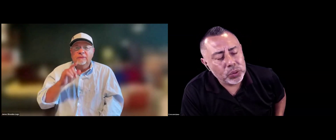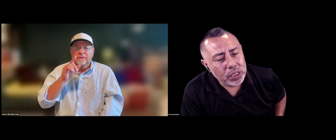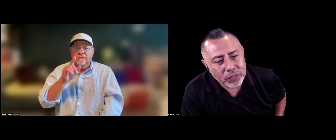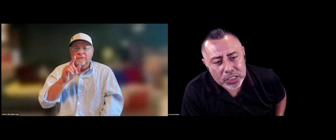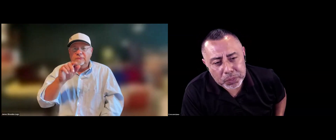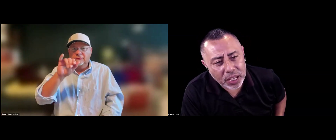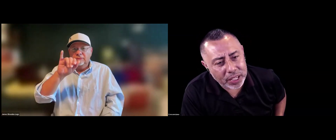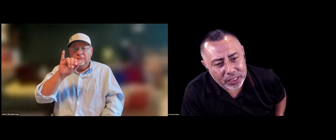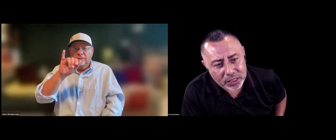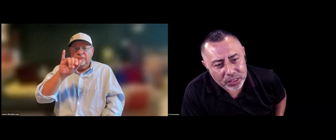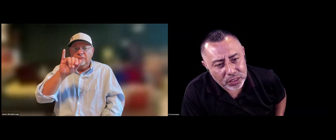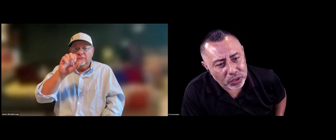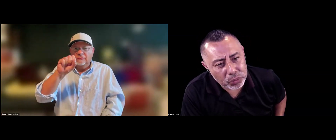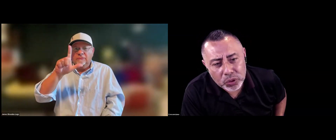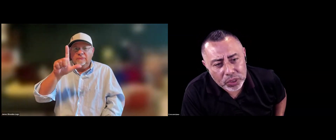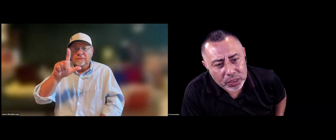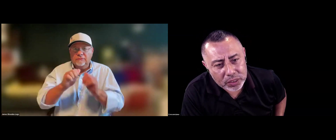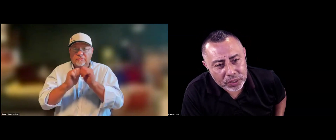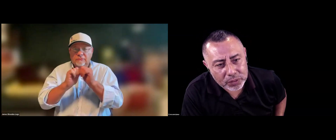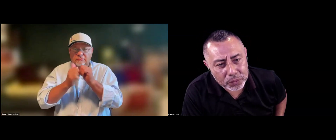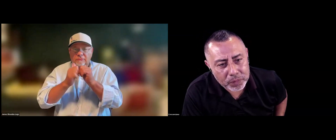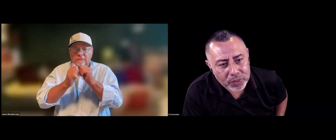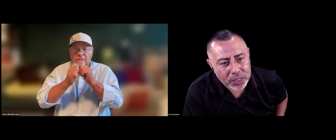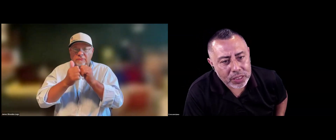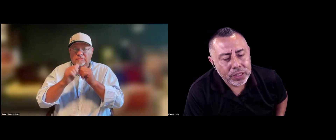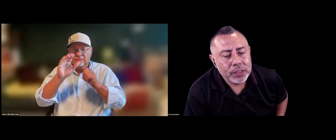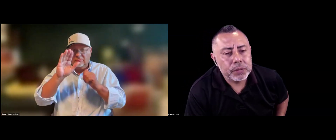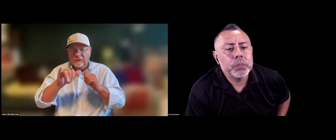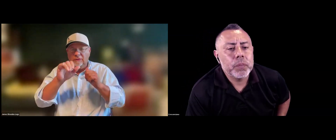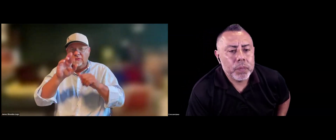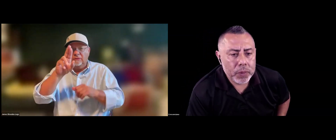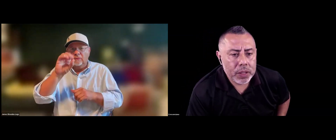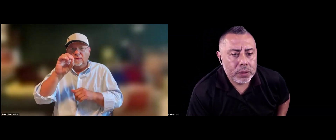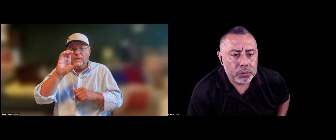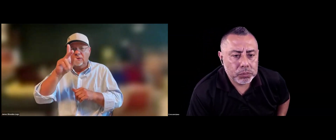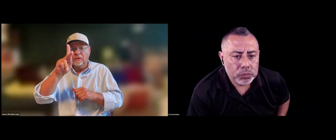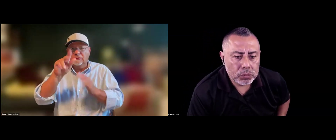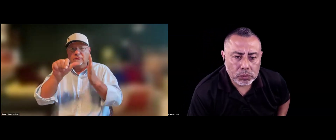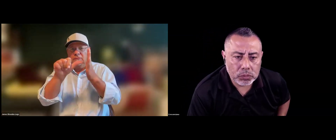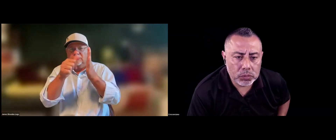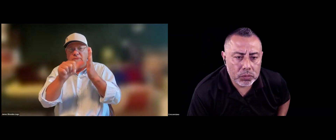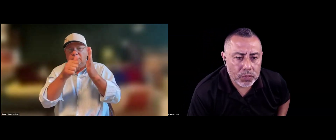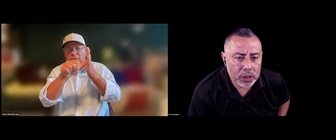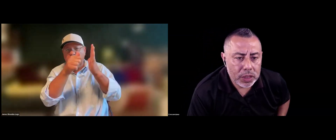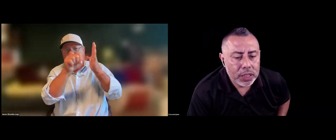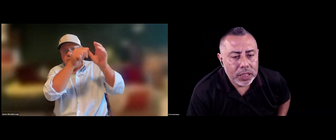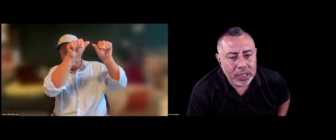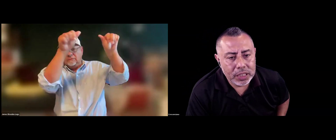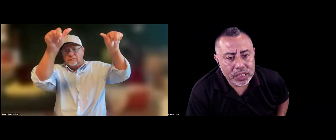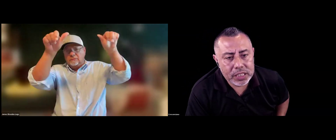Don't leave us behind. No more.